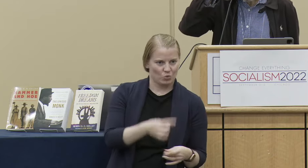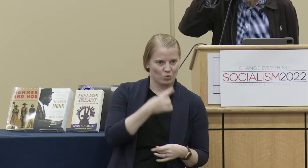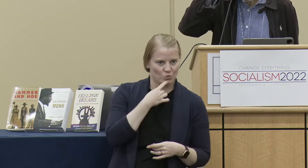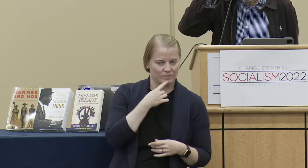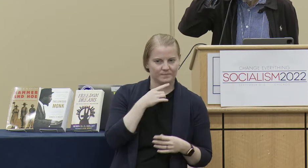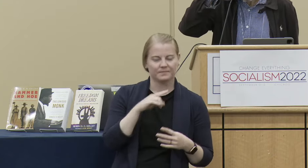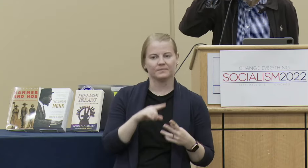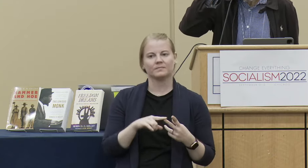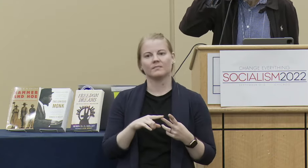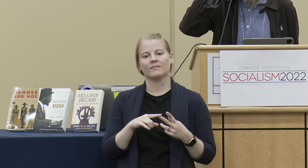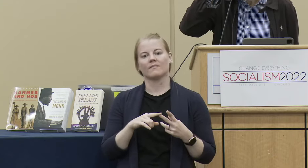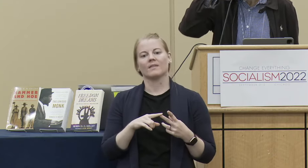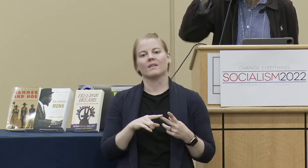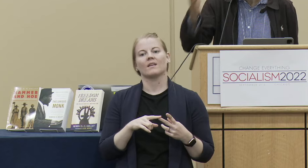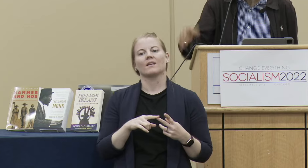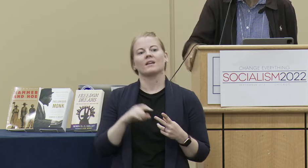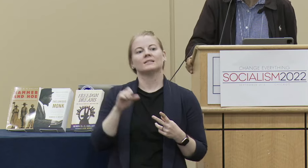So, we have much more to talk about there. One last thing in